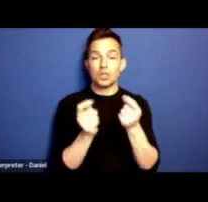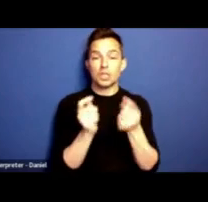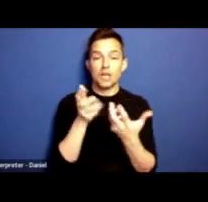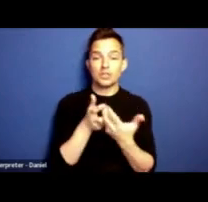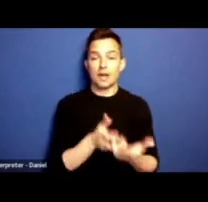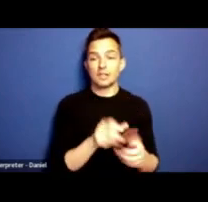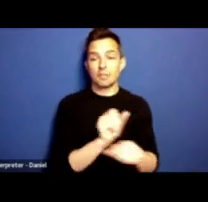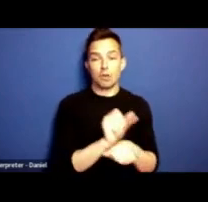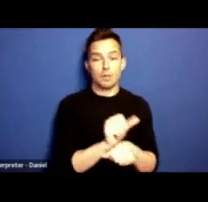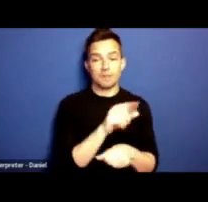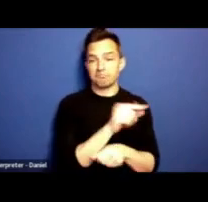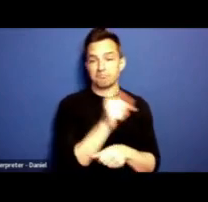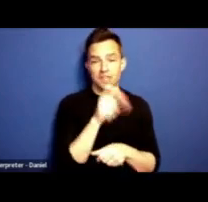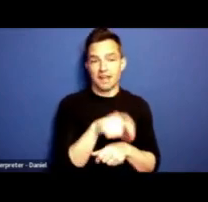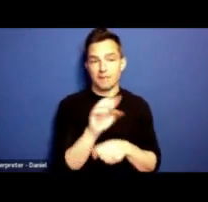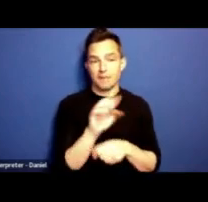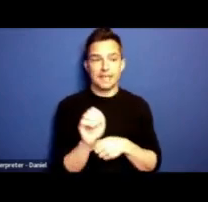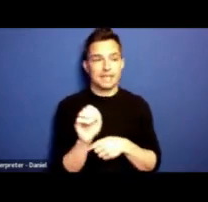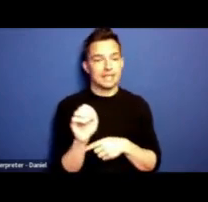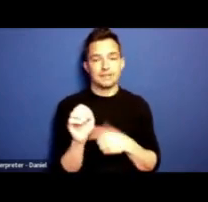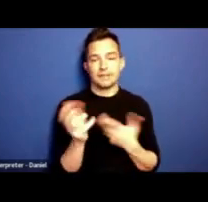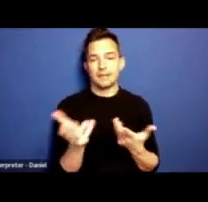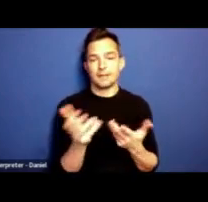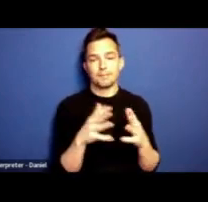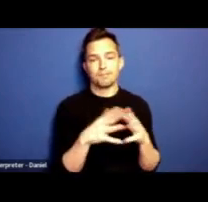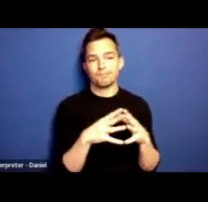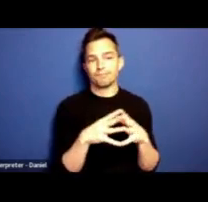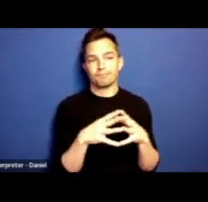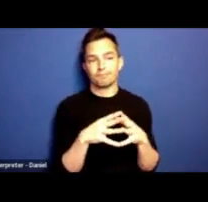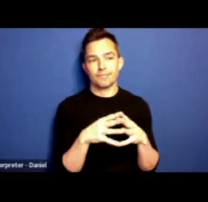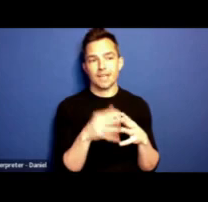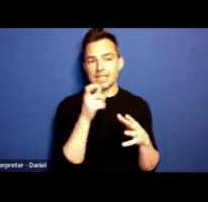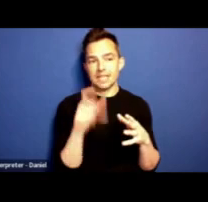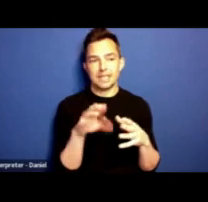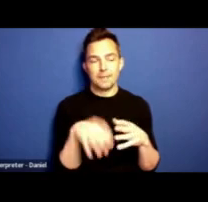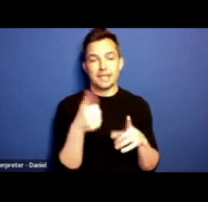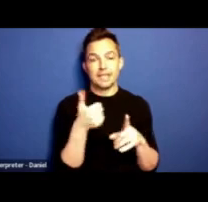need to be. It doesn't need to be self employment, it doesn't